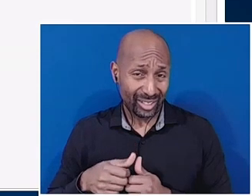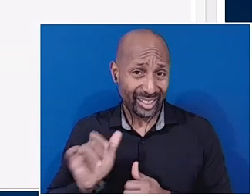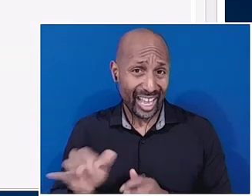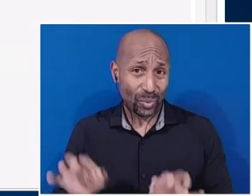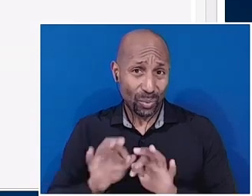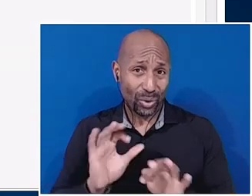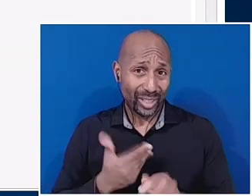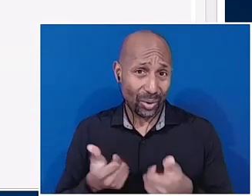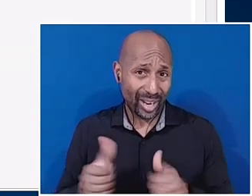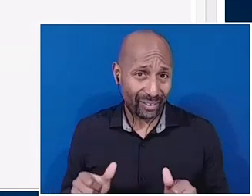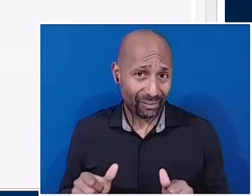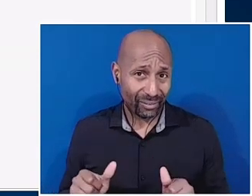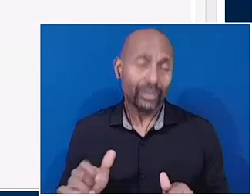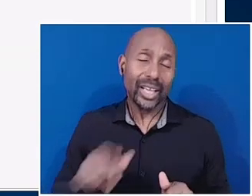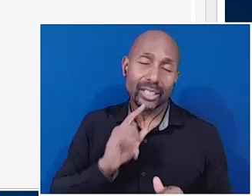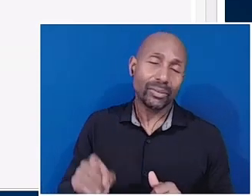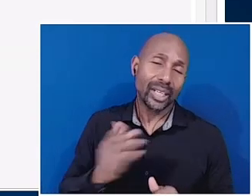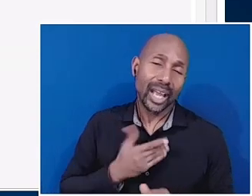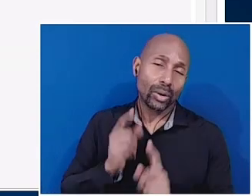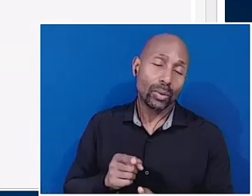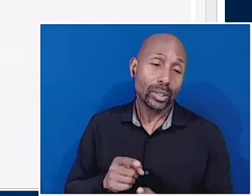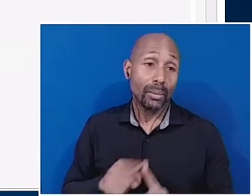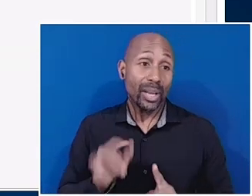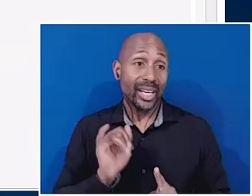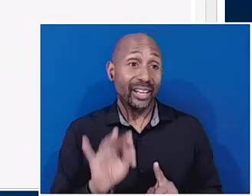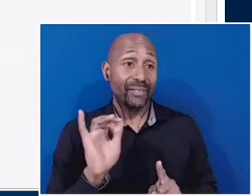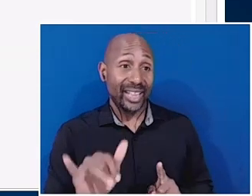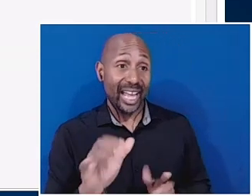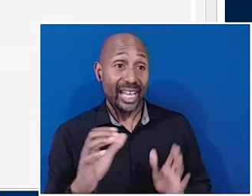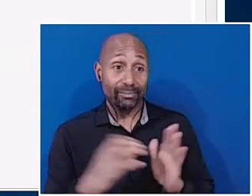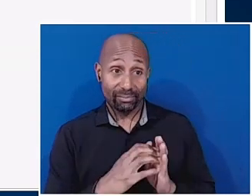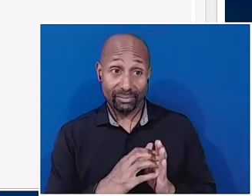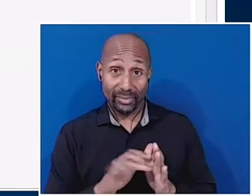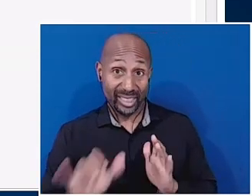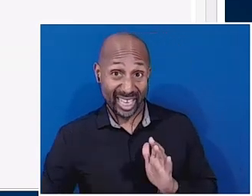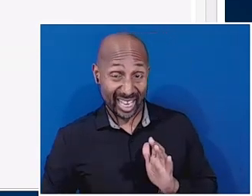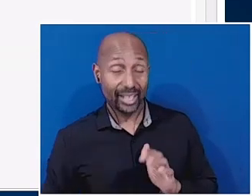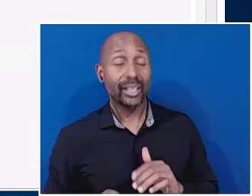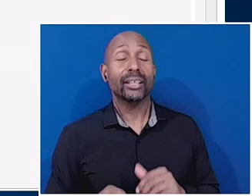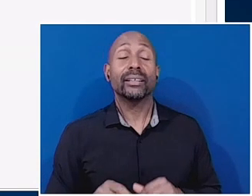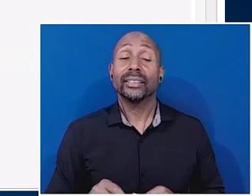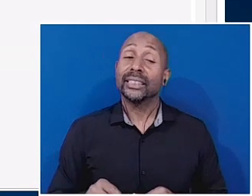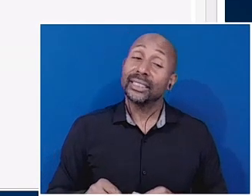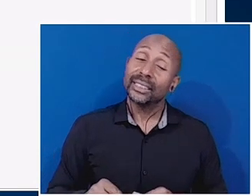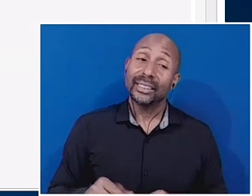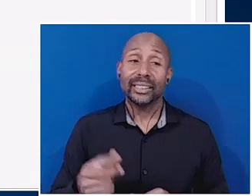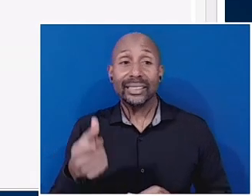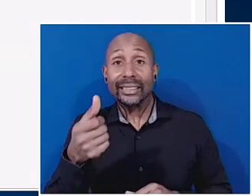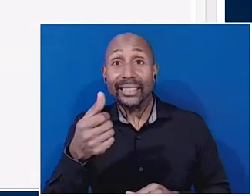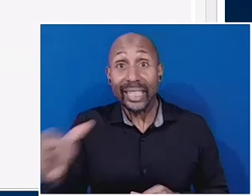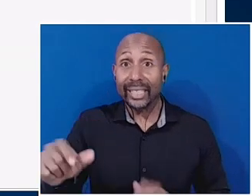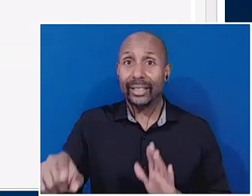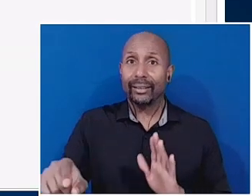But if this remains, the idea of any negative action over the previous three